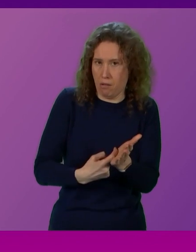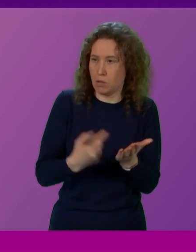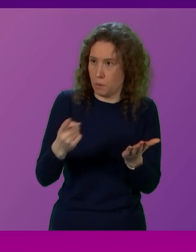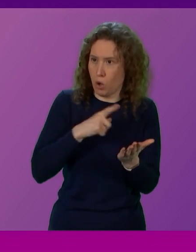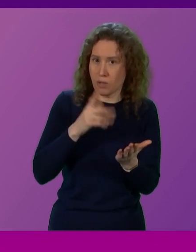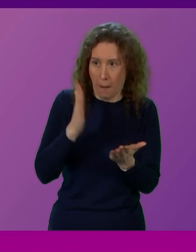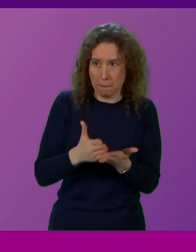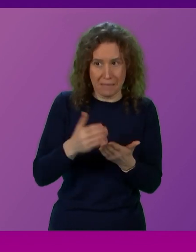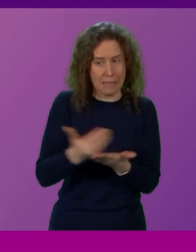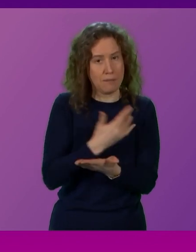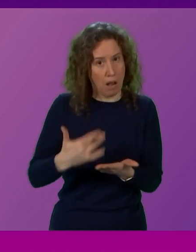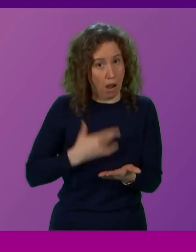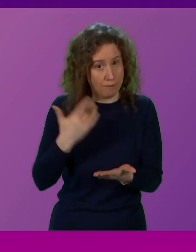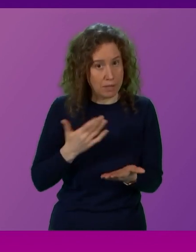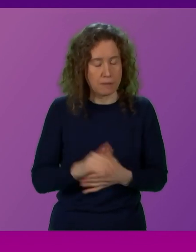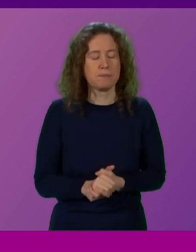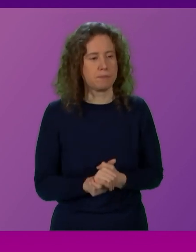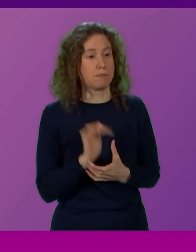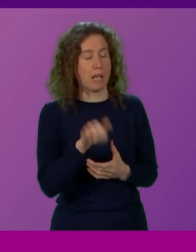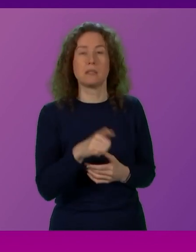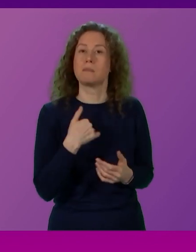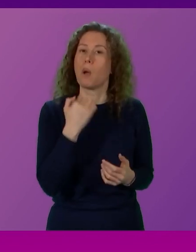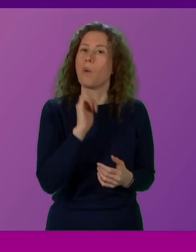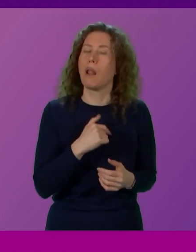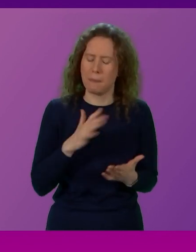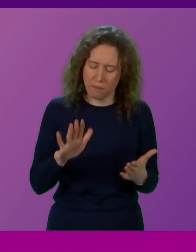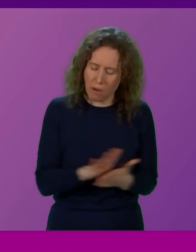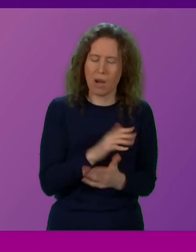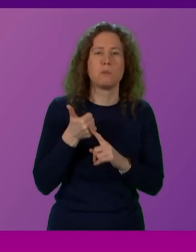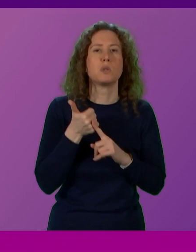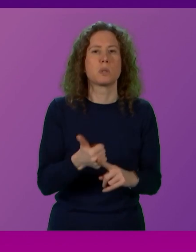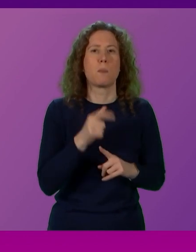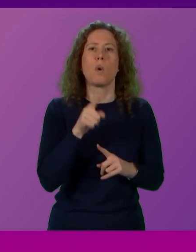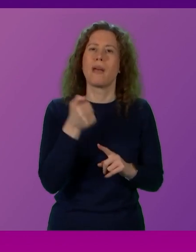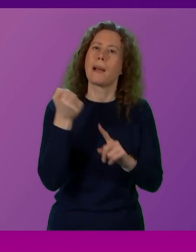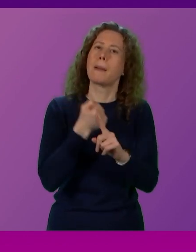Yes I will—I am happy to give my support to that campaign.